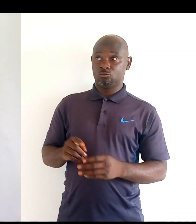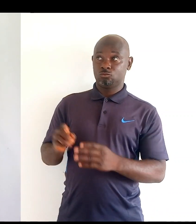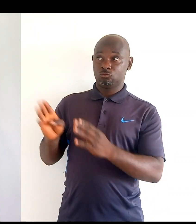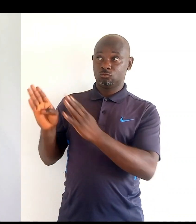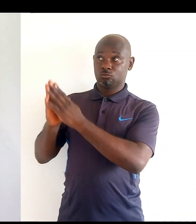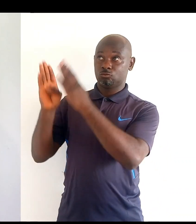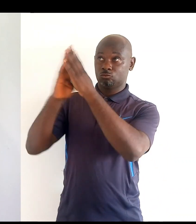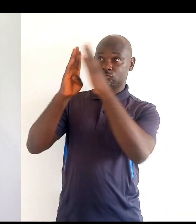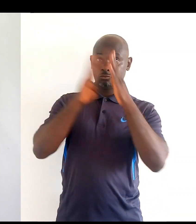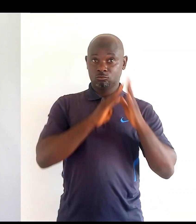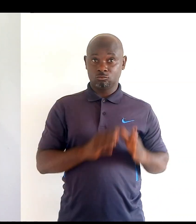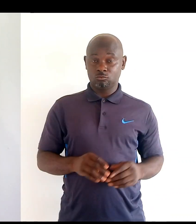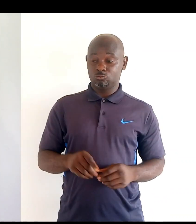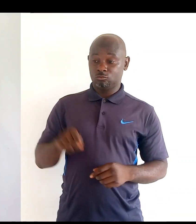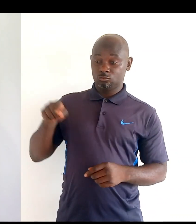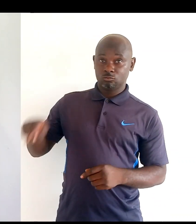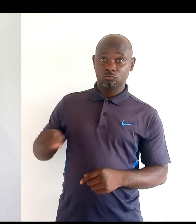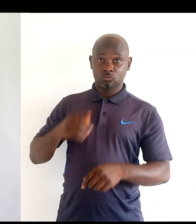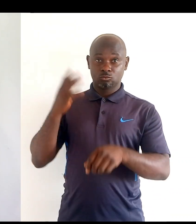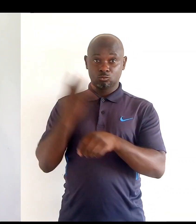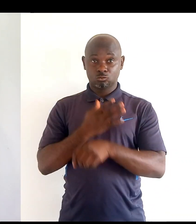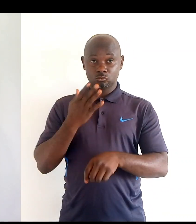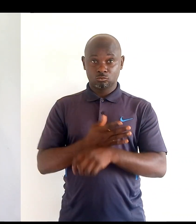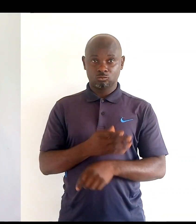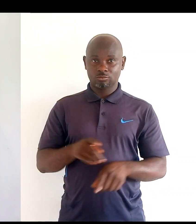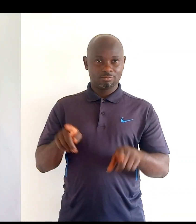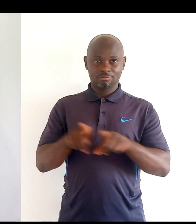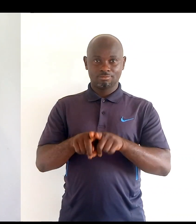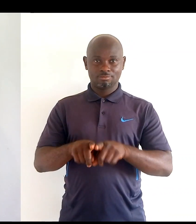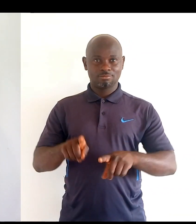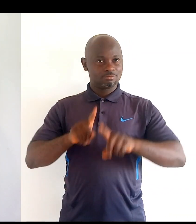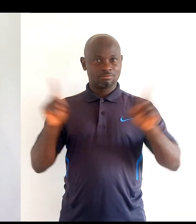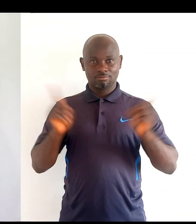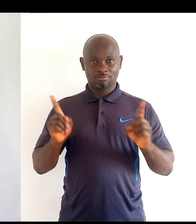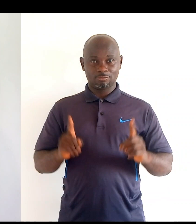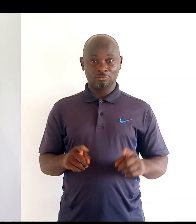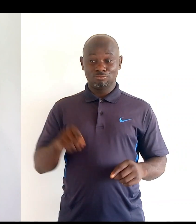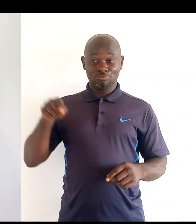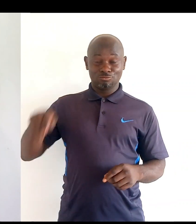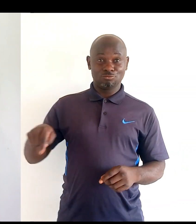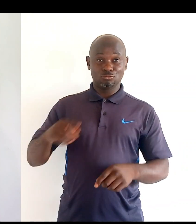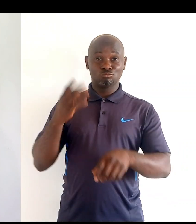On the other hand, multilingualism, as we said, can also pose a couple of disadvantages to deaf